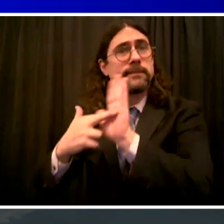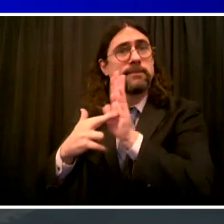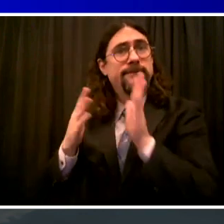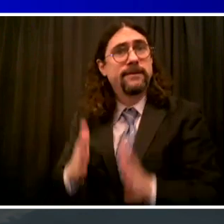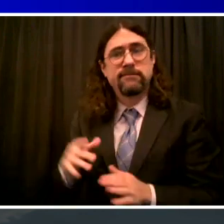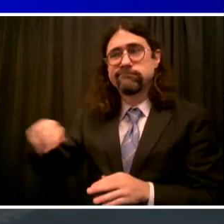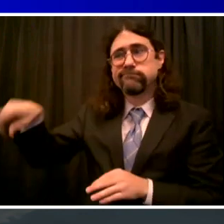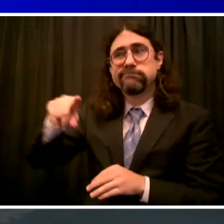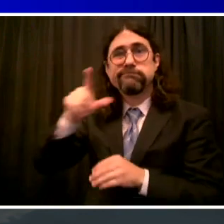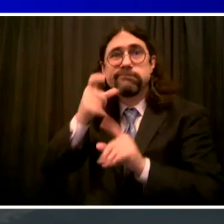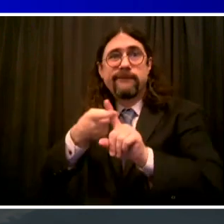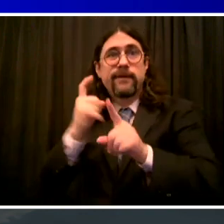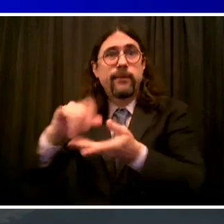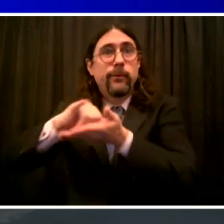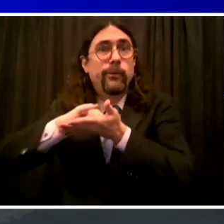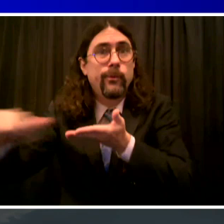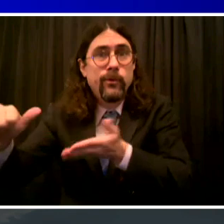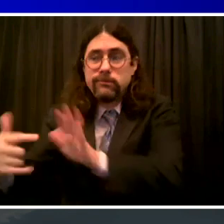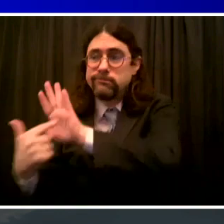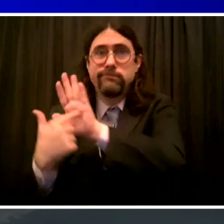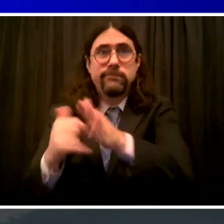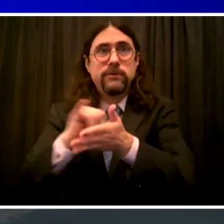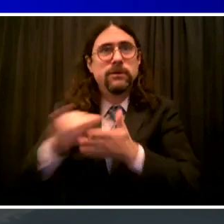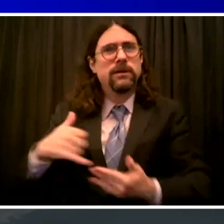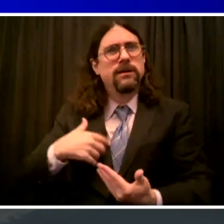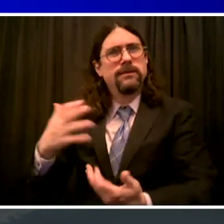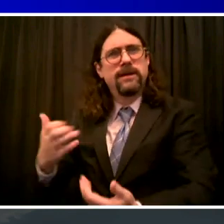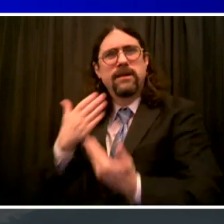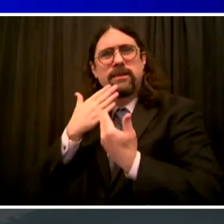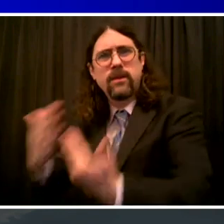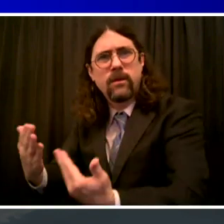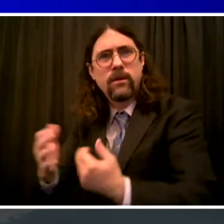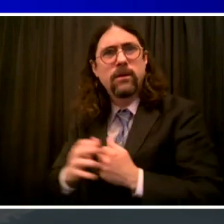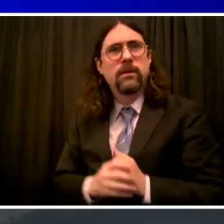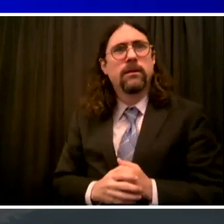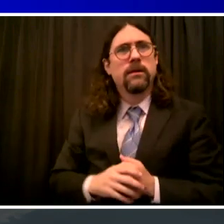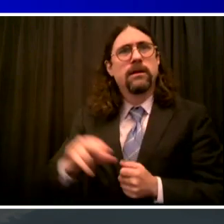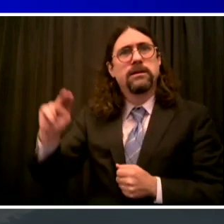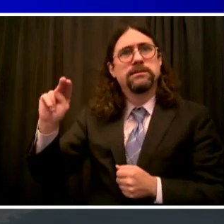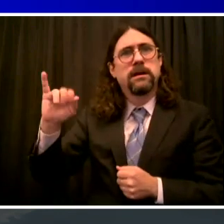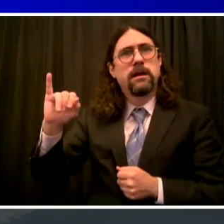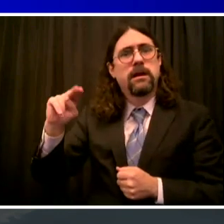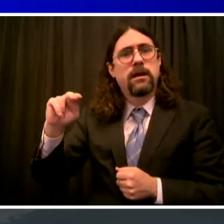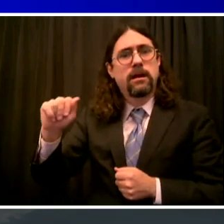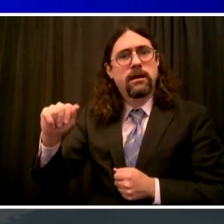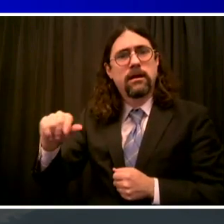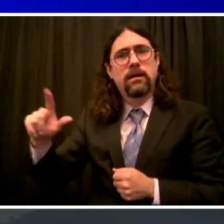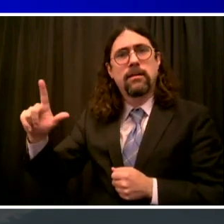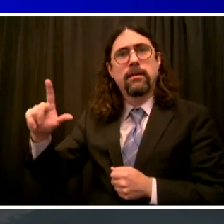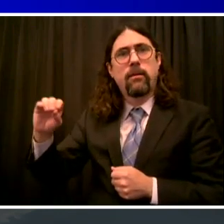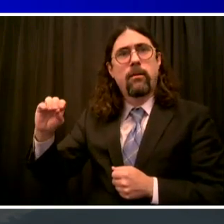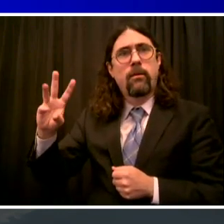OUR FEET. I WANT TO THANK THE LEADERS OF THE HOUSE OF REREPSNTEAIVTE, S FROM NEW YOR INCLUDING THE